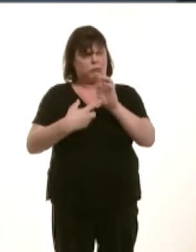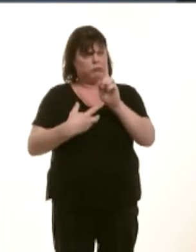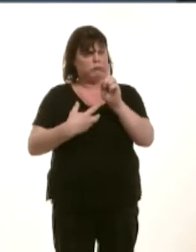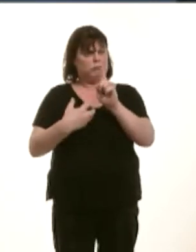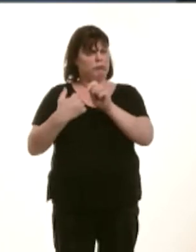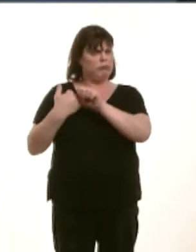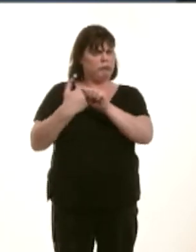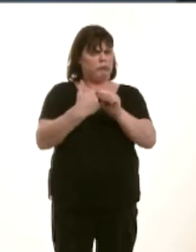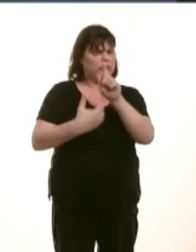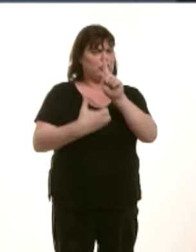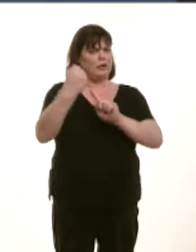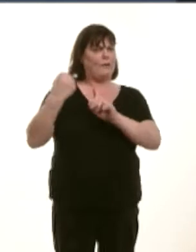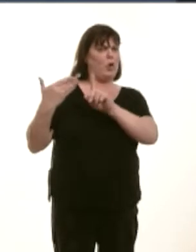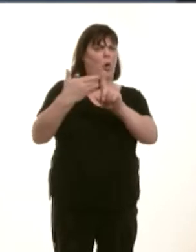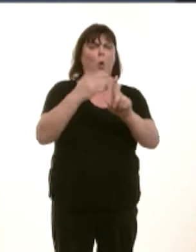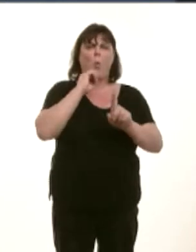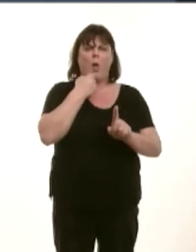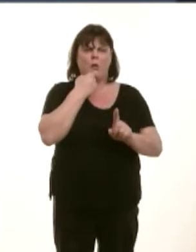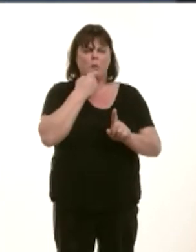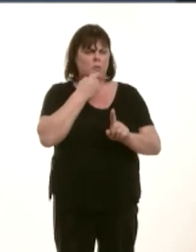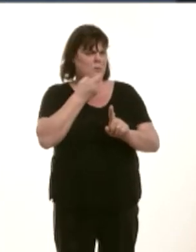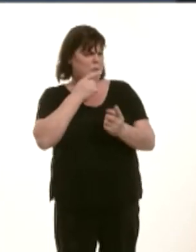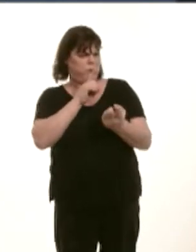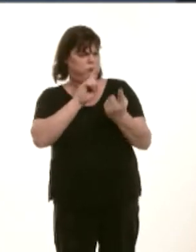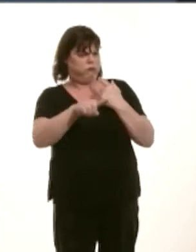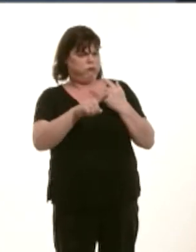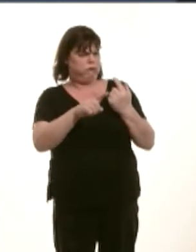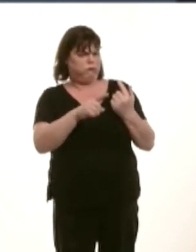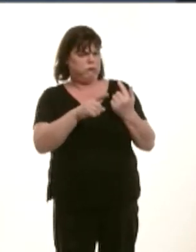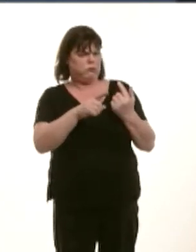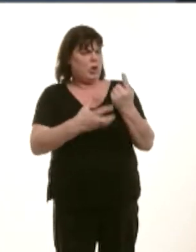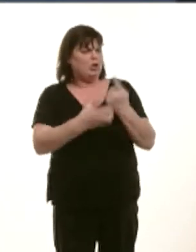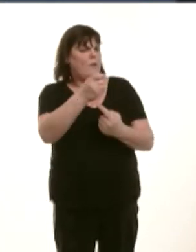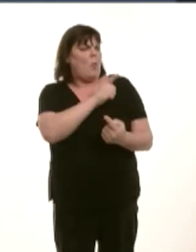this afternoon why you feel that has not been achieved. Three years ago, your then Minister